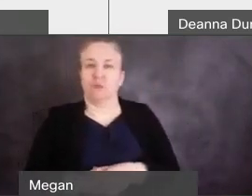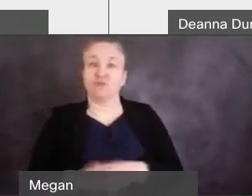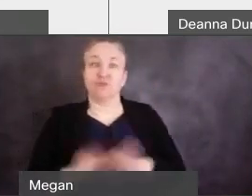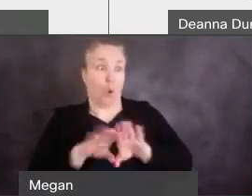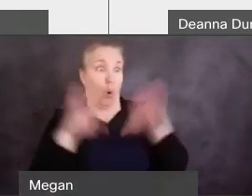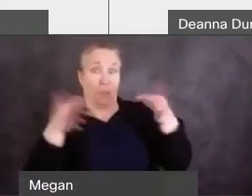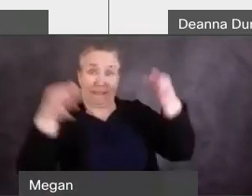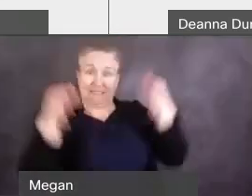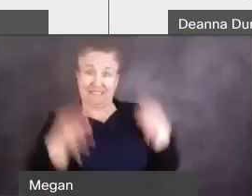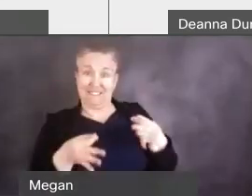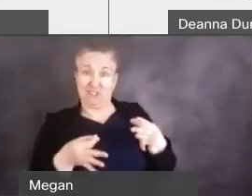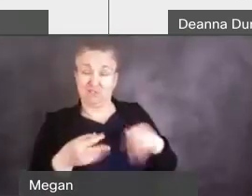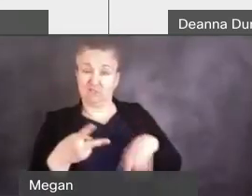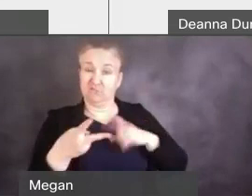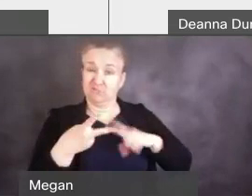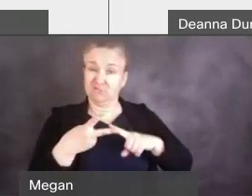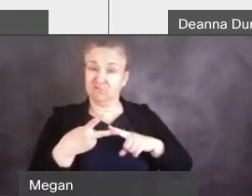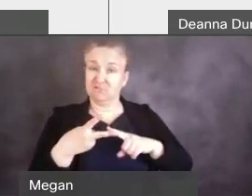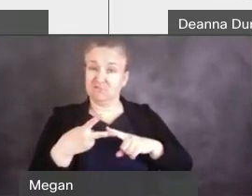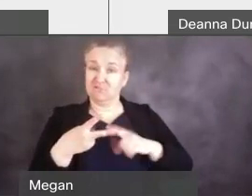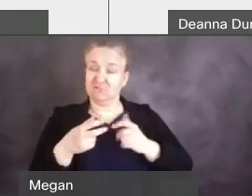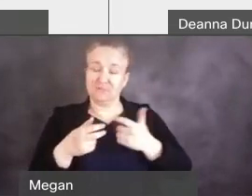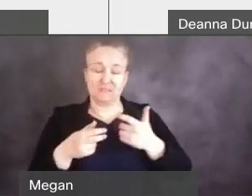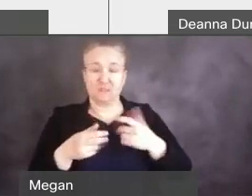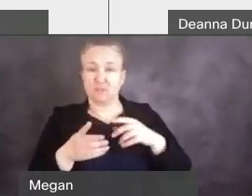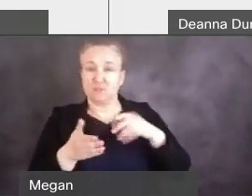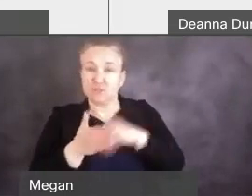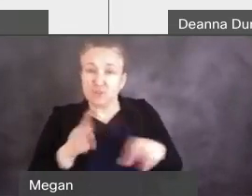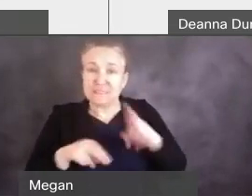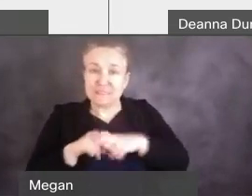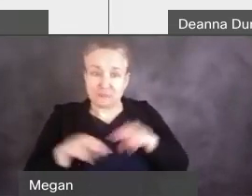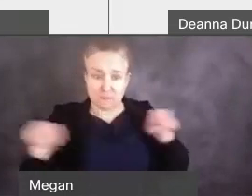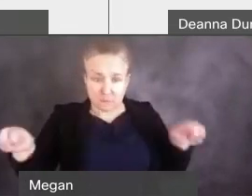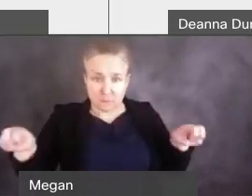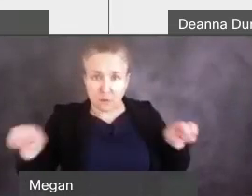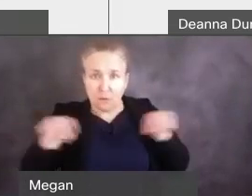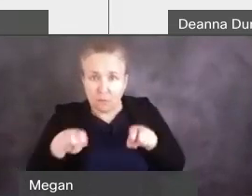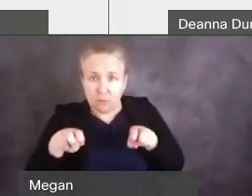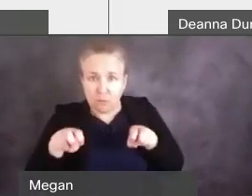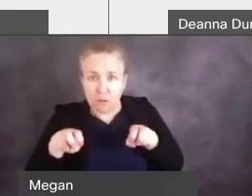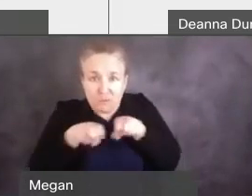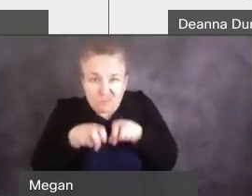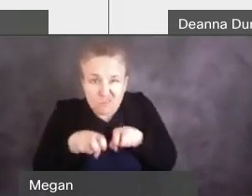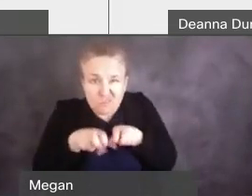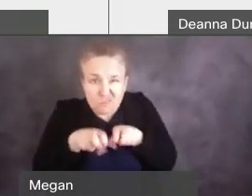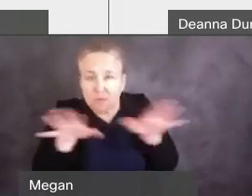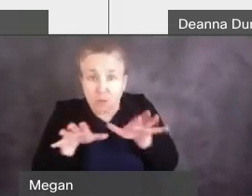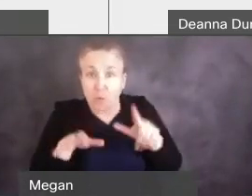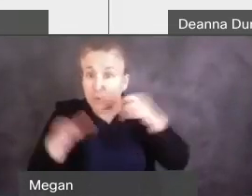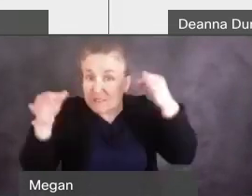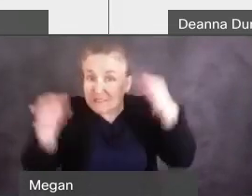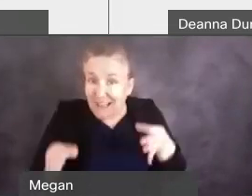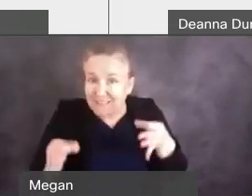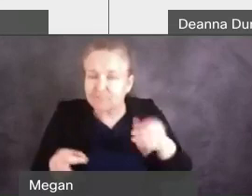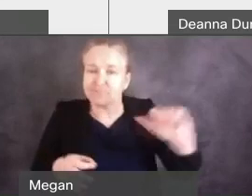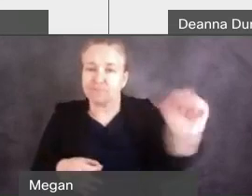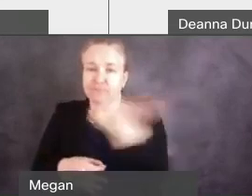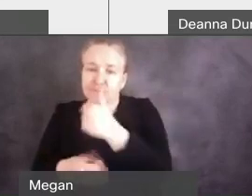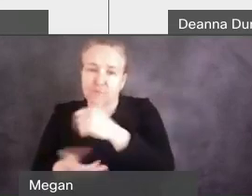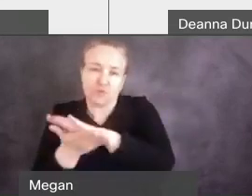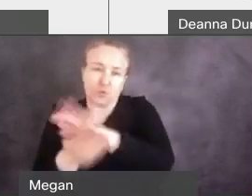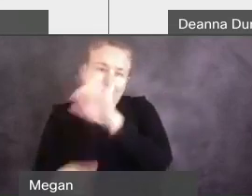and about distances within school classrooms is at the level of the school's elected school board.